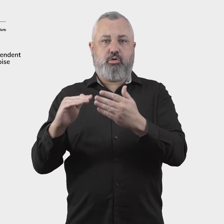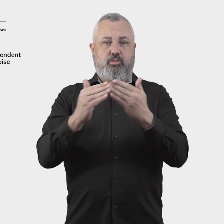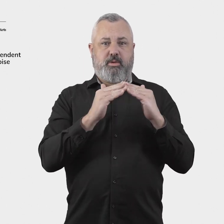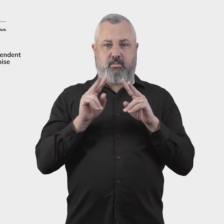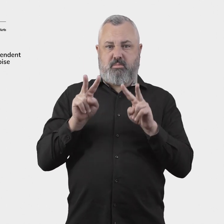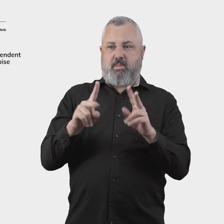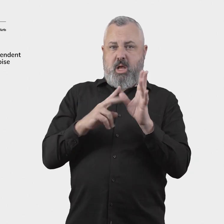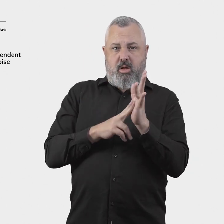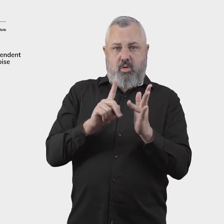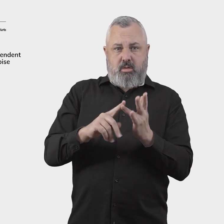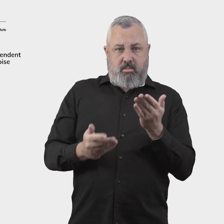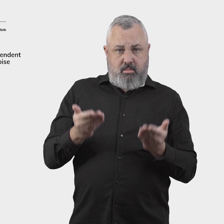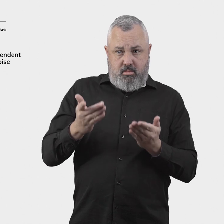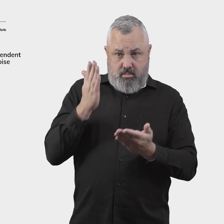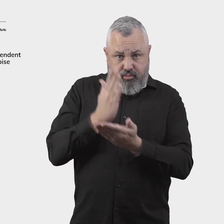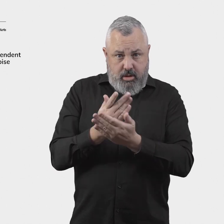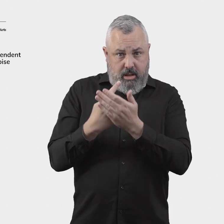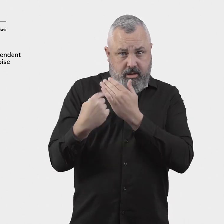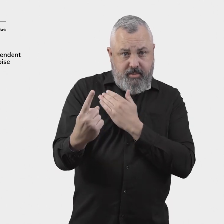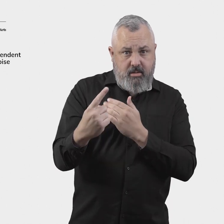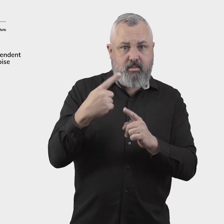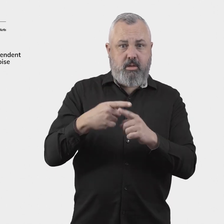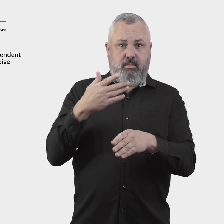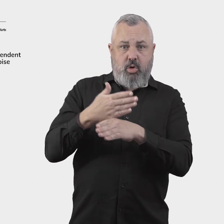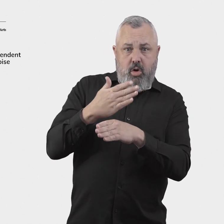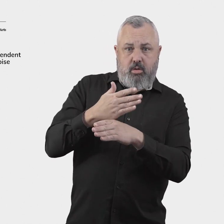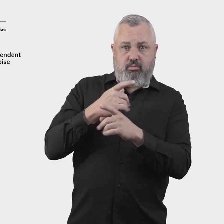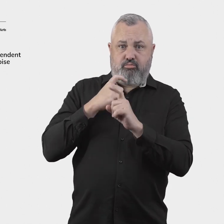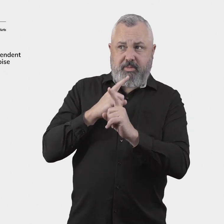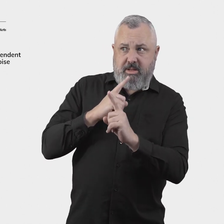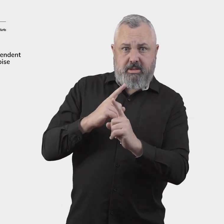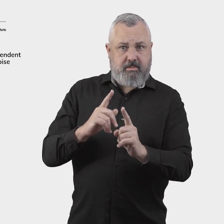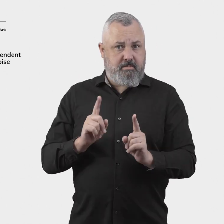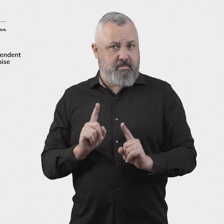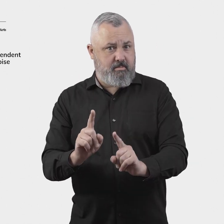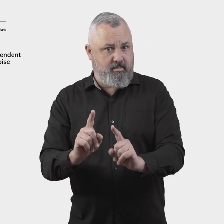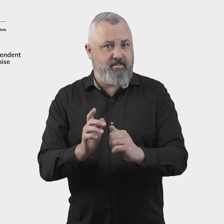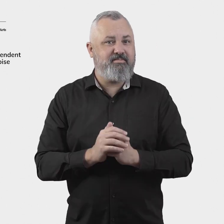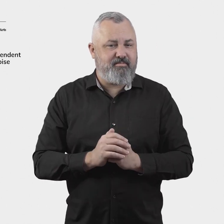confidence in its findings and recommendations.